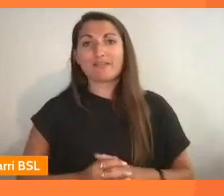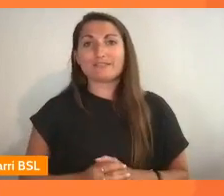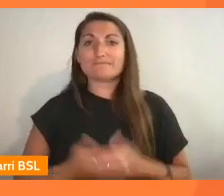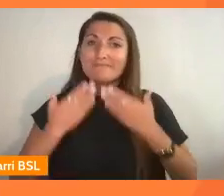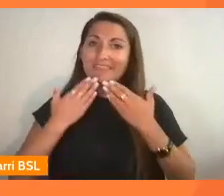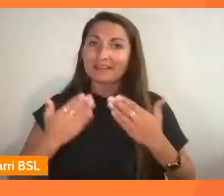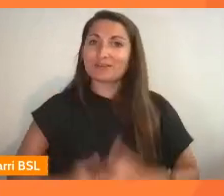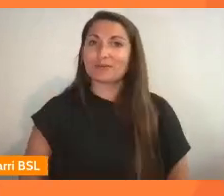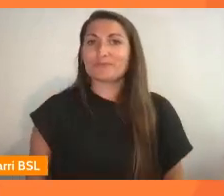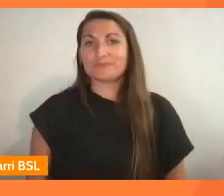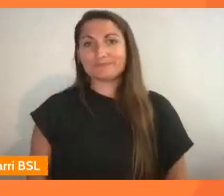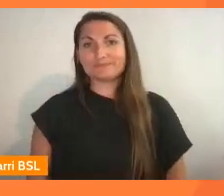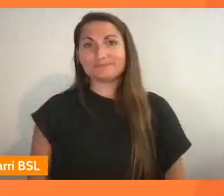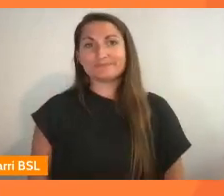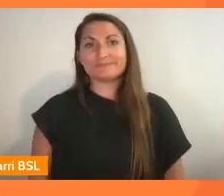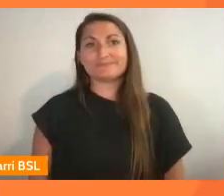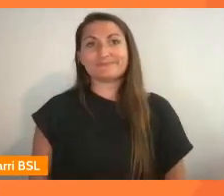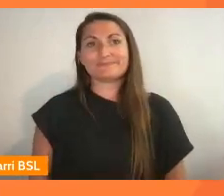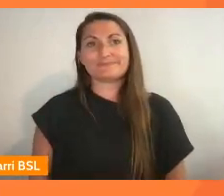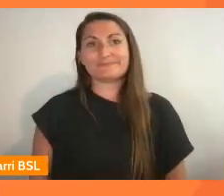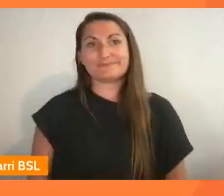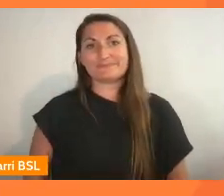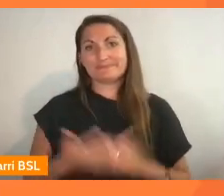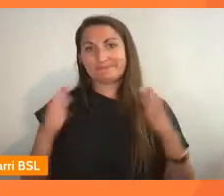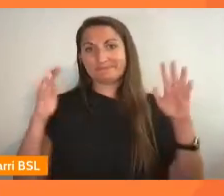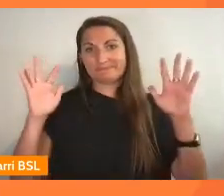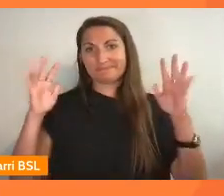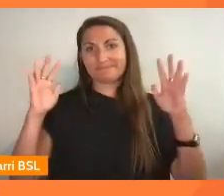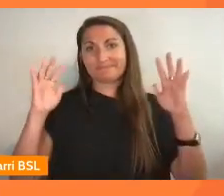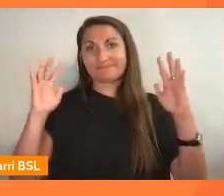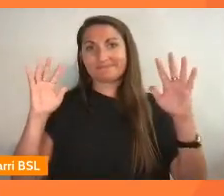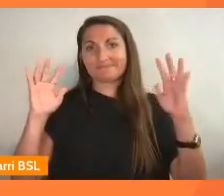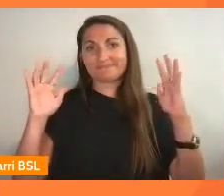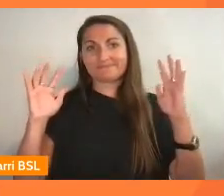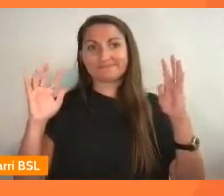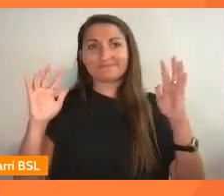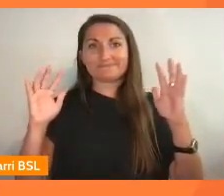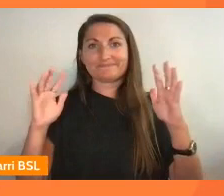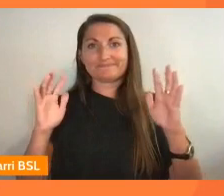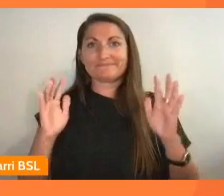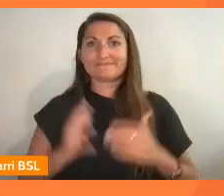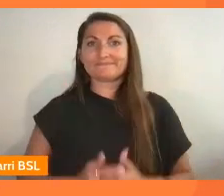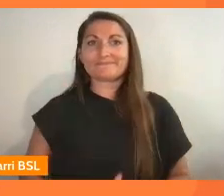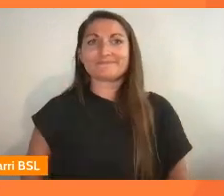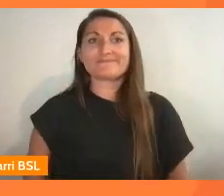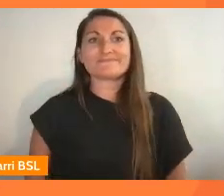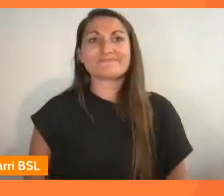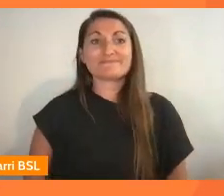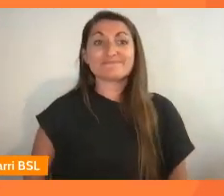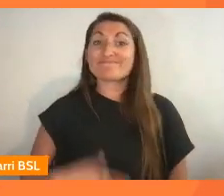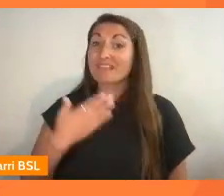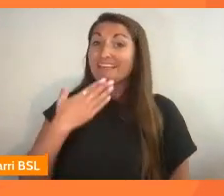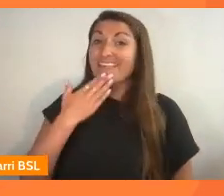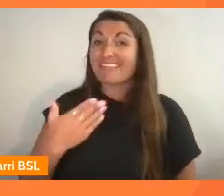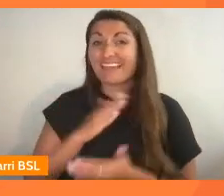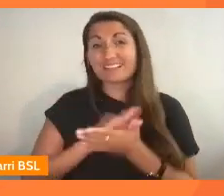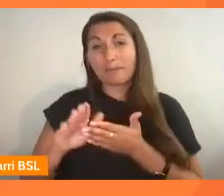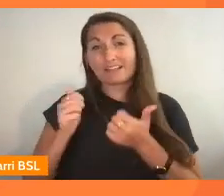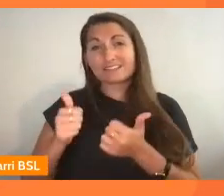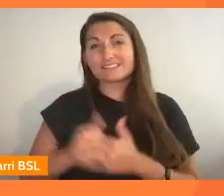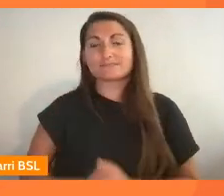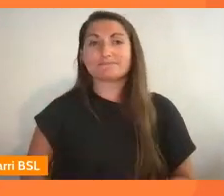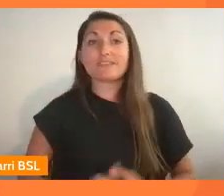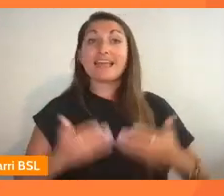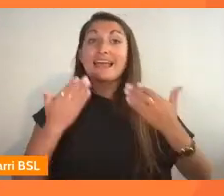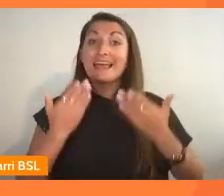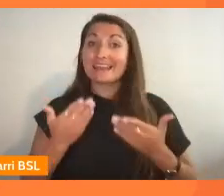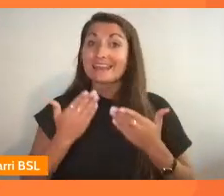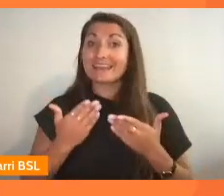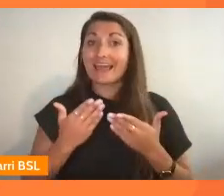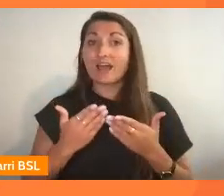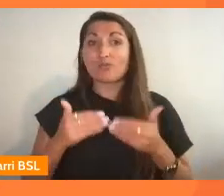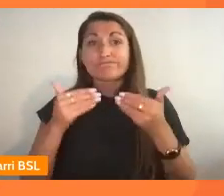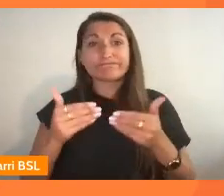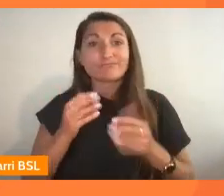Thanks very much, Harmeet.